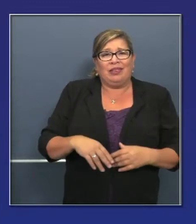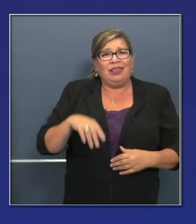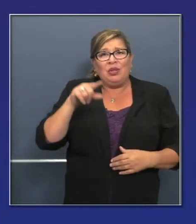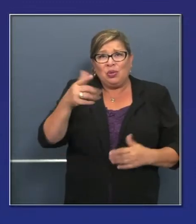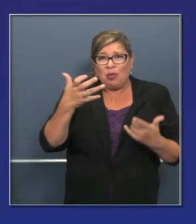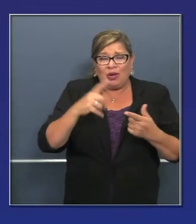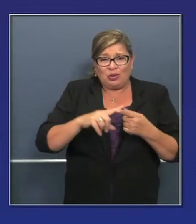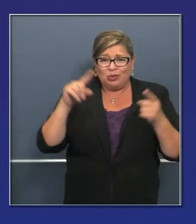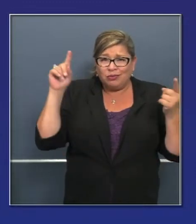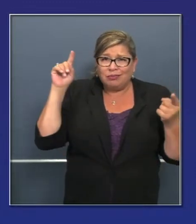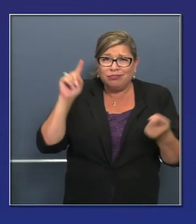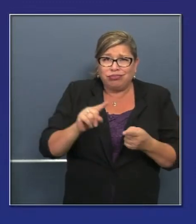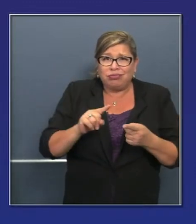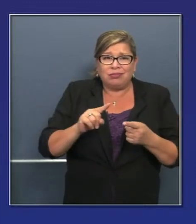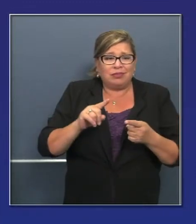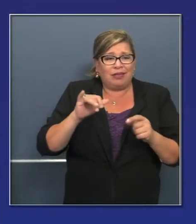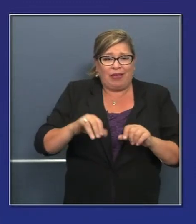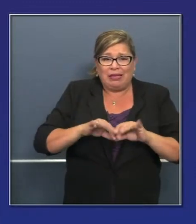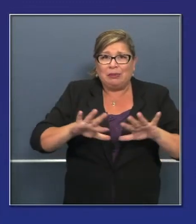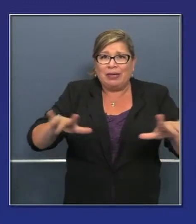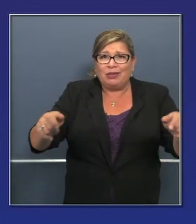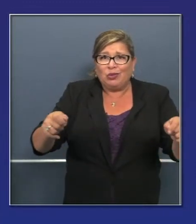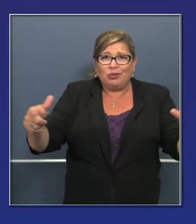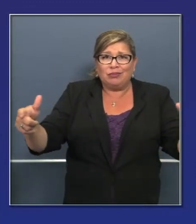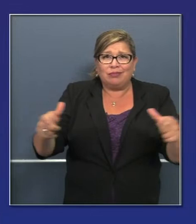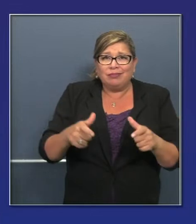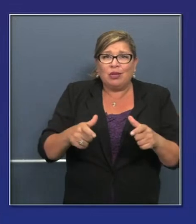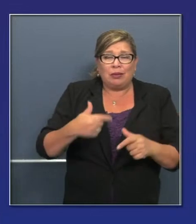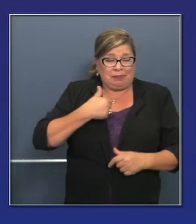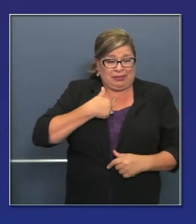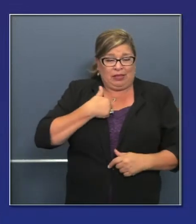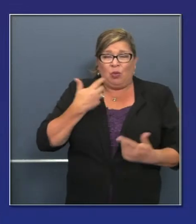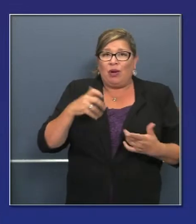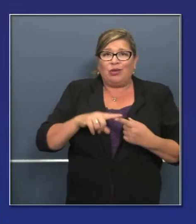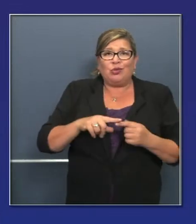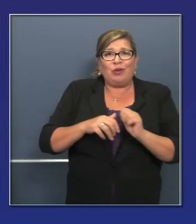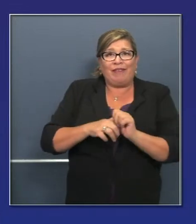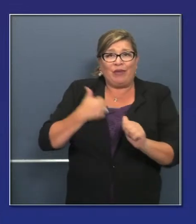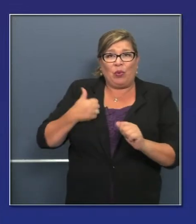want to decrease the likely you're gonna get the virus don't go into a crowd and it's dr. Fauci